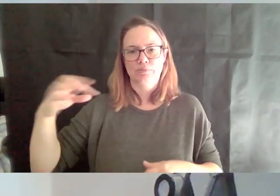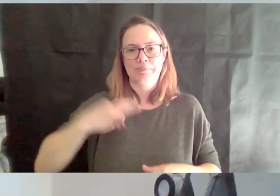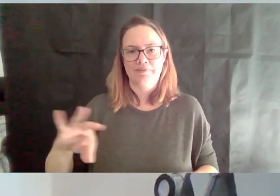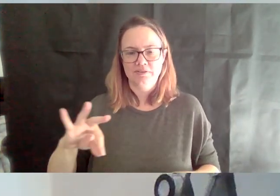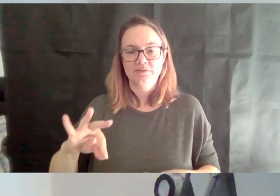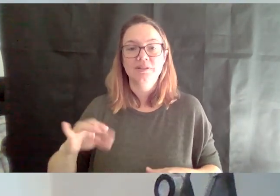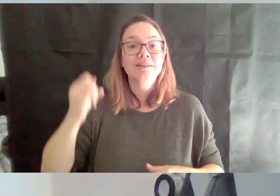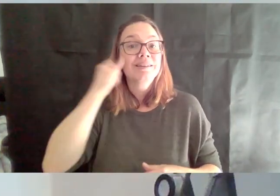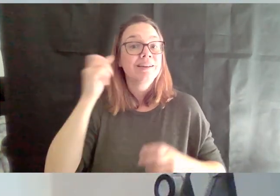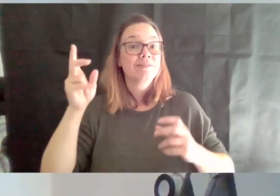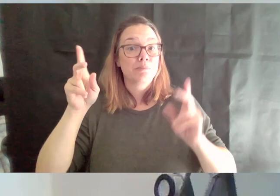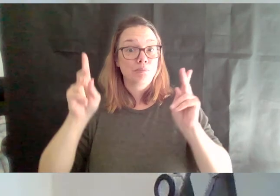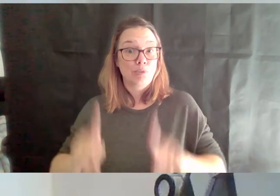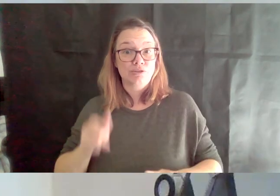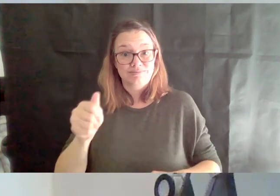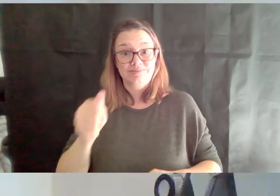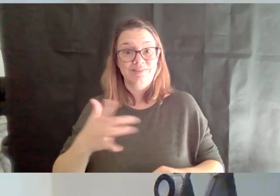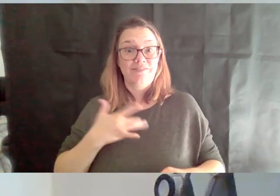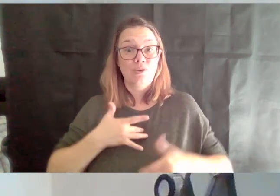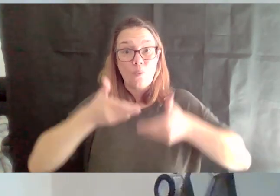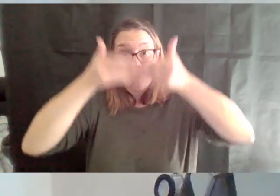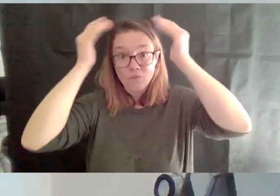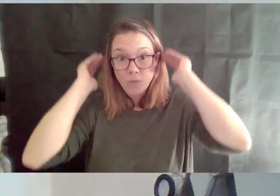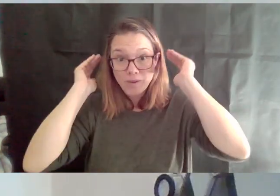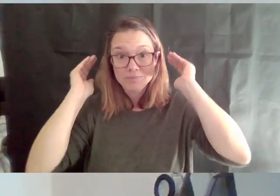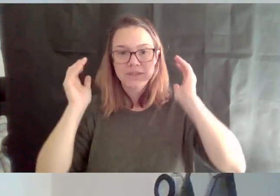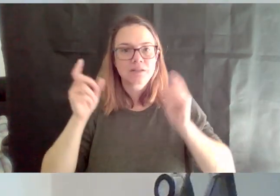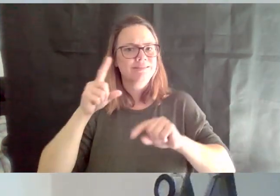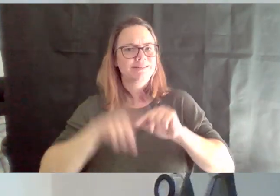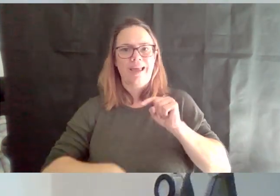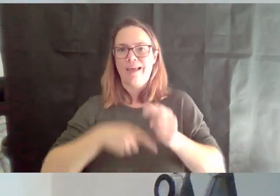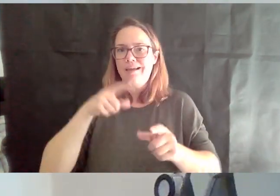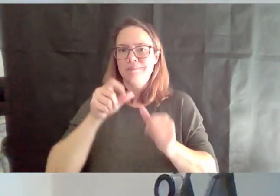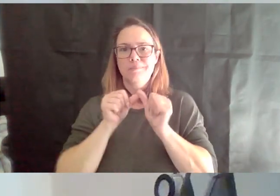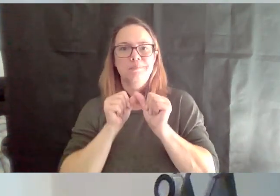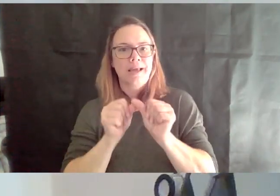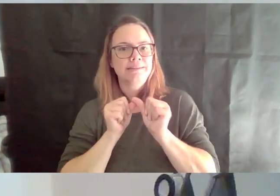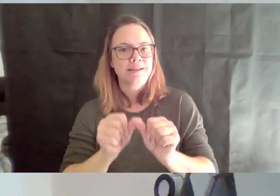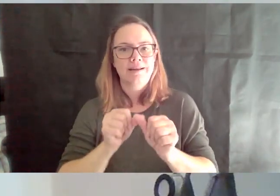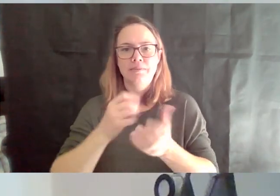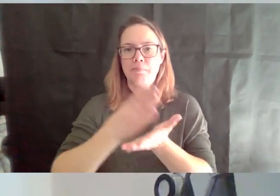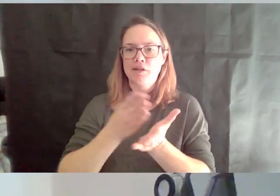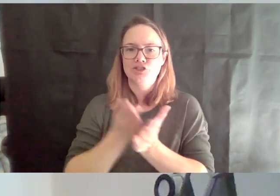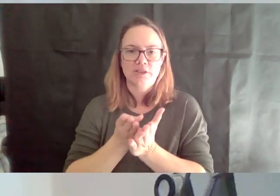they're overwhelmed with creating and maintaining a budget. Budgeting becomes especially critical when